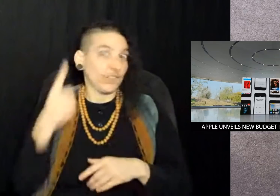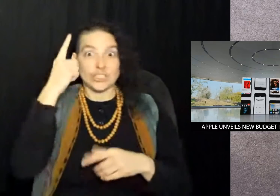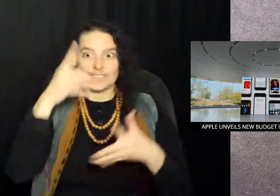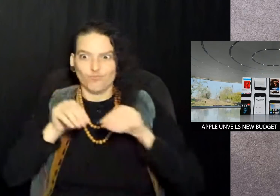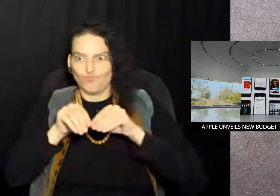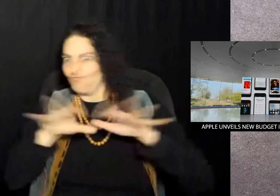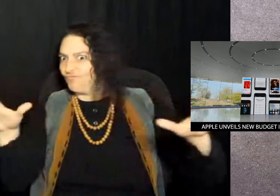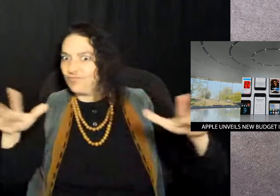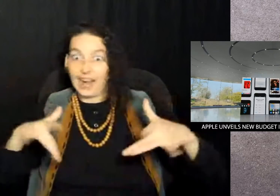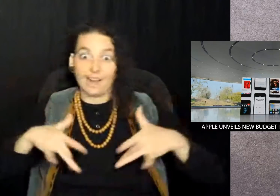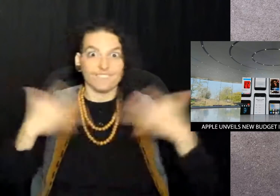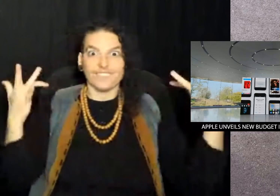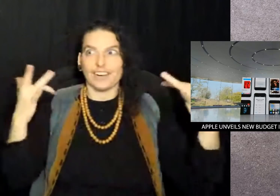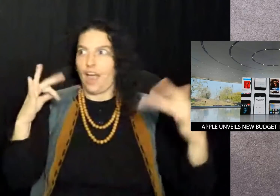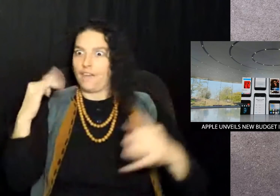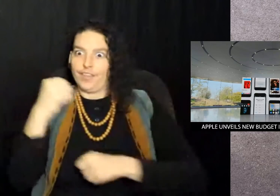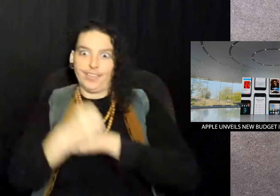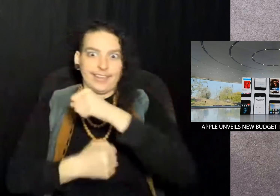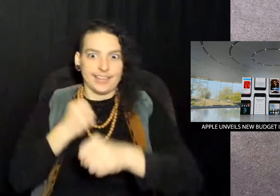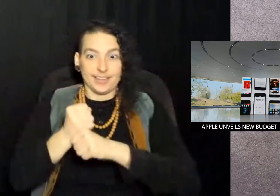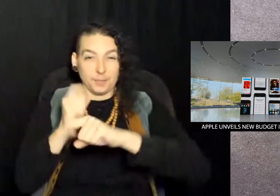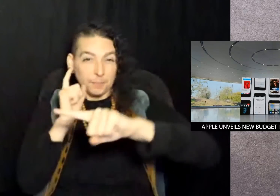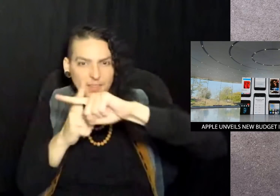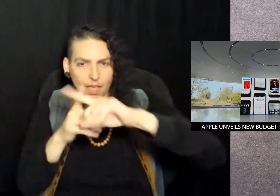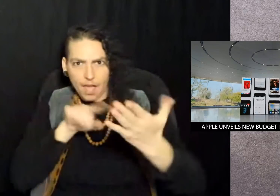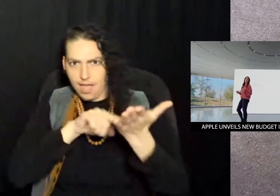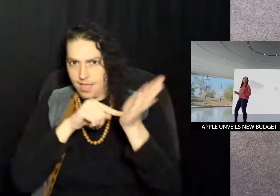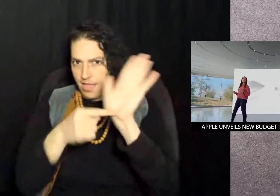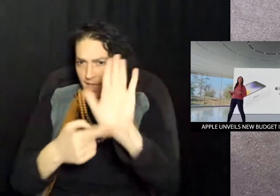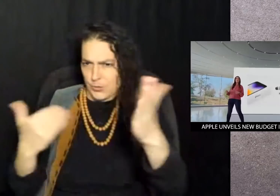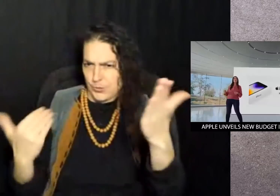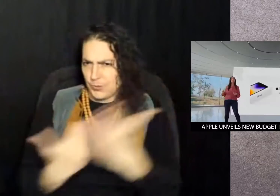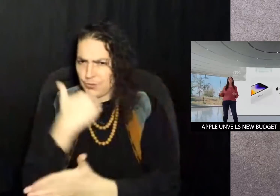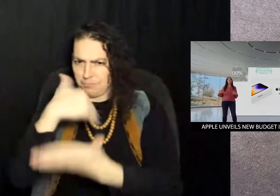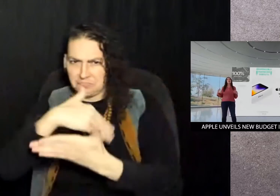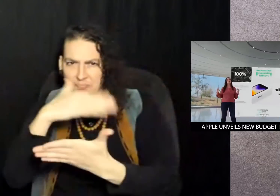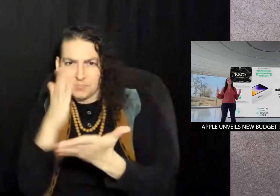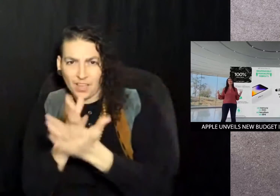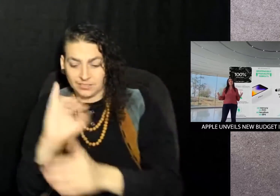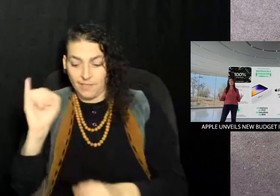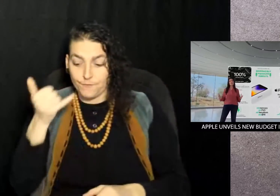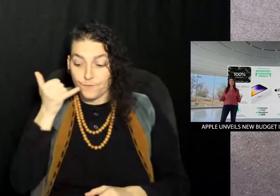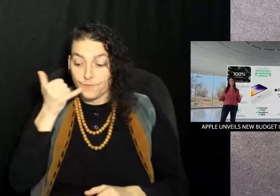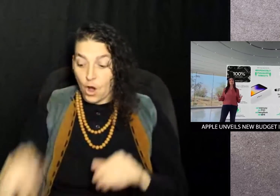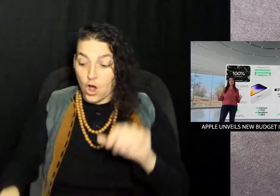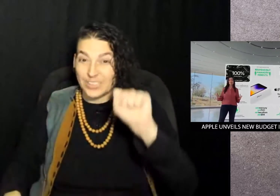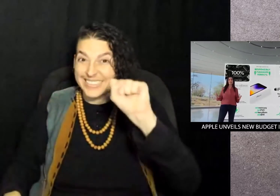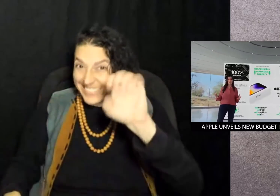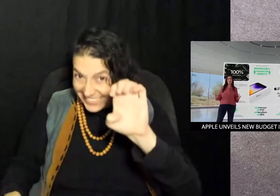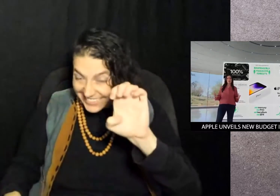Apple had its first launch event of the year and unveiled a new budget iPhone